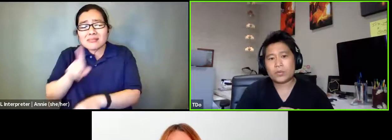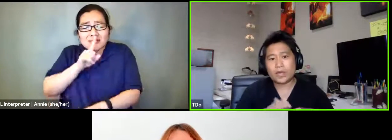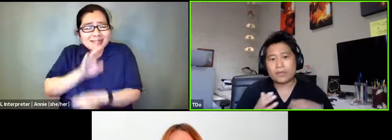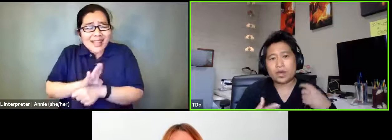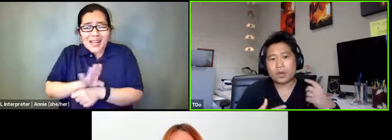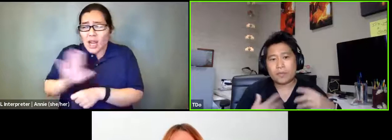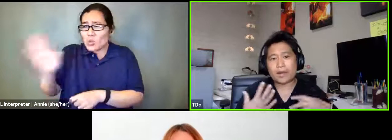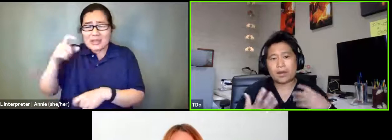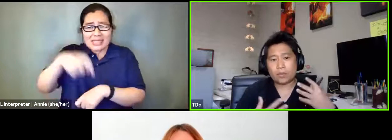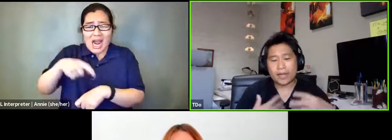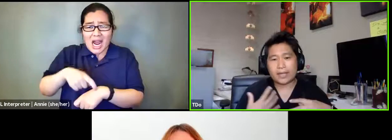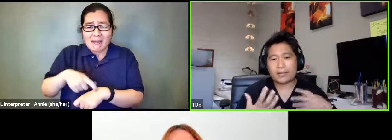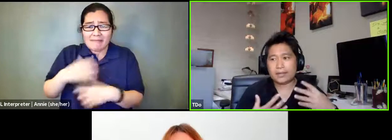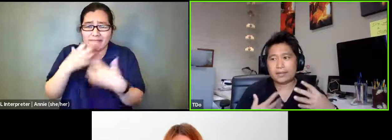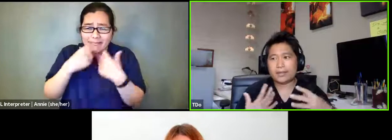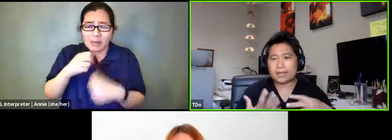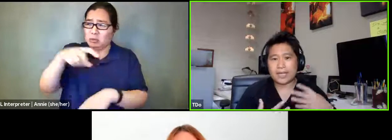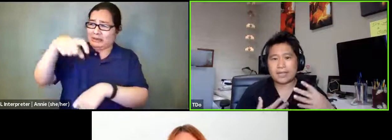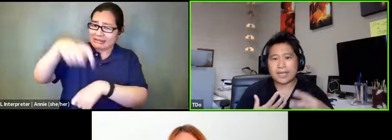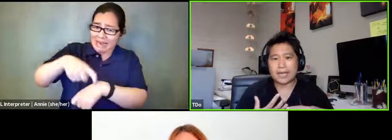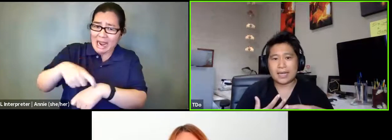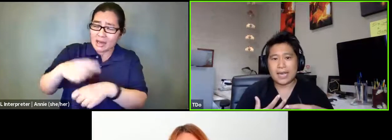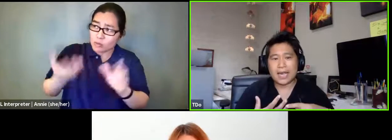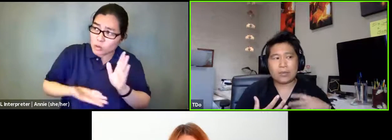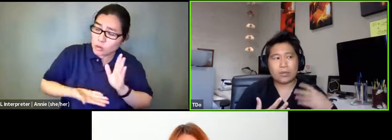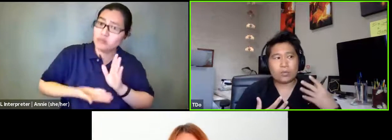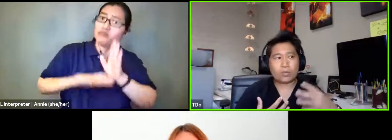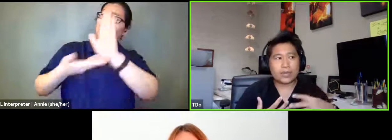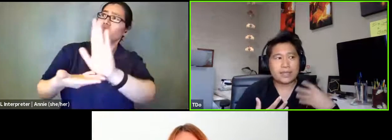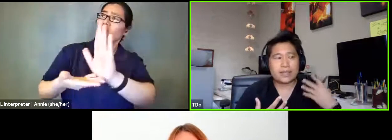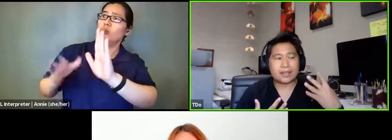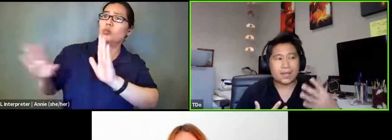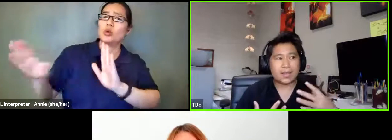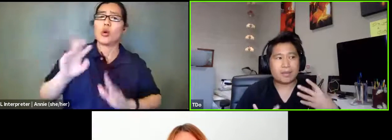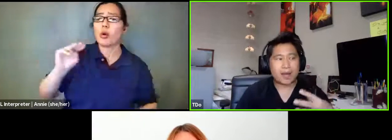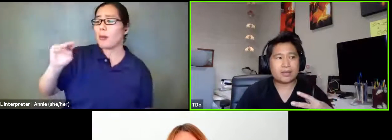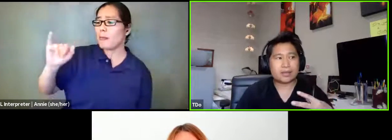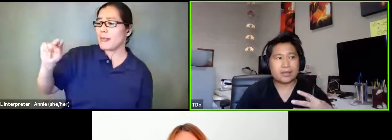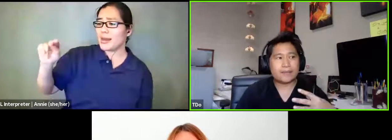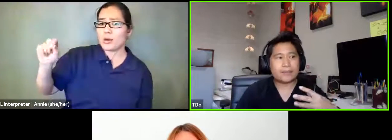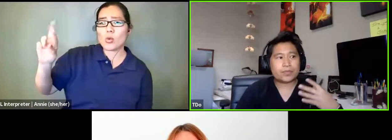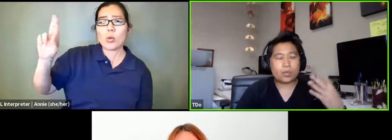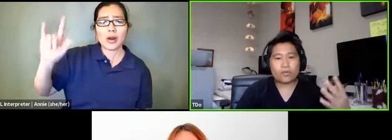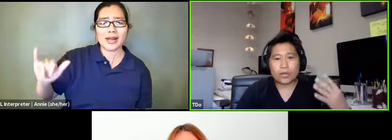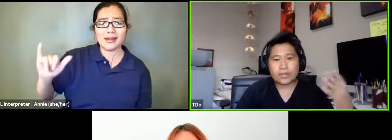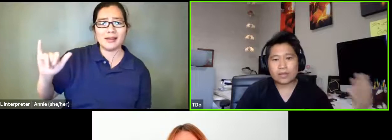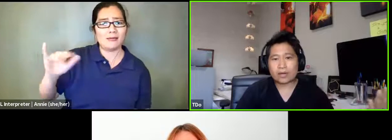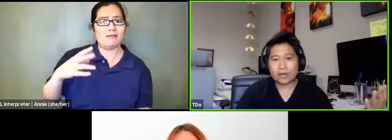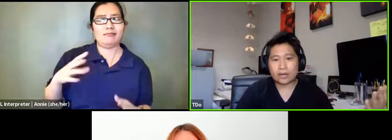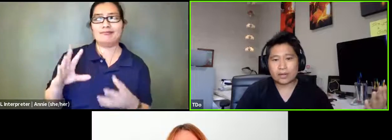We kind of go about our day day to day and don't really think about what voices aren't heard?